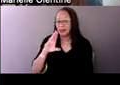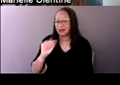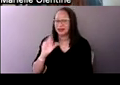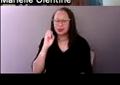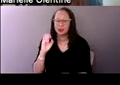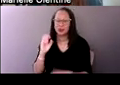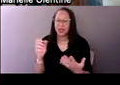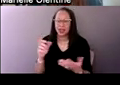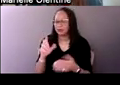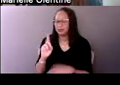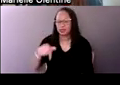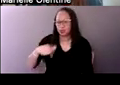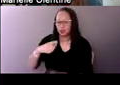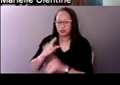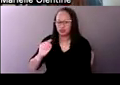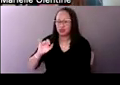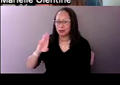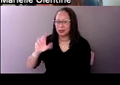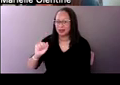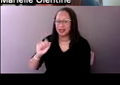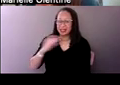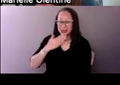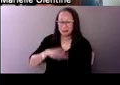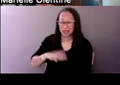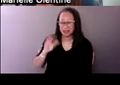screening fee from one festival might add to your